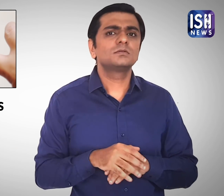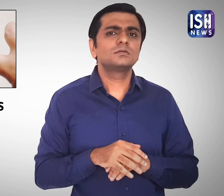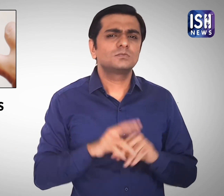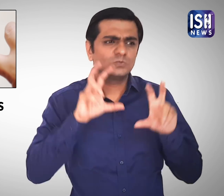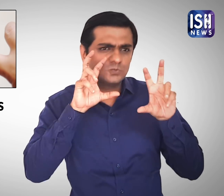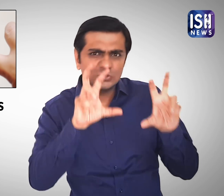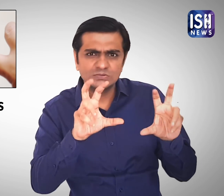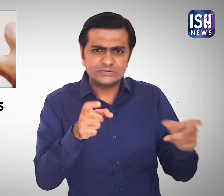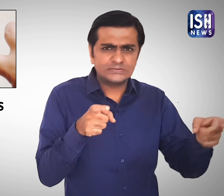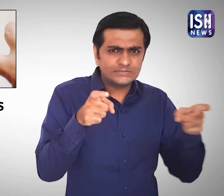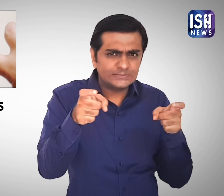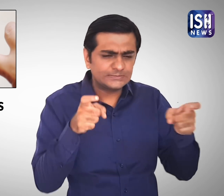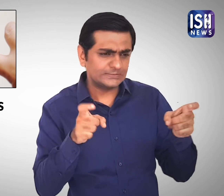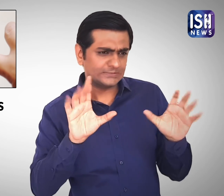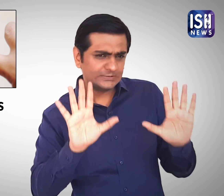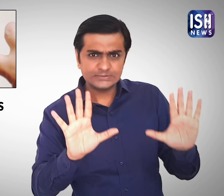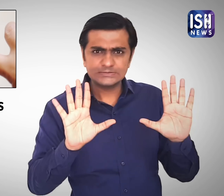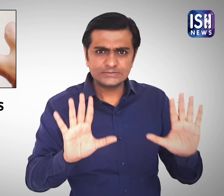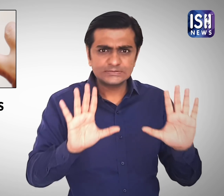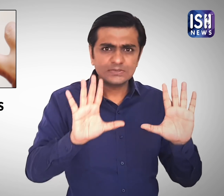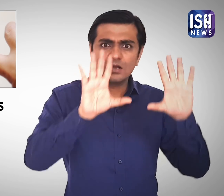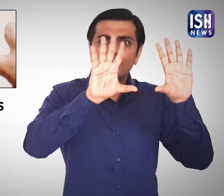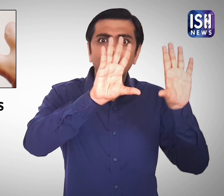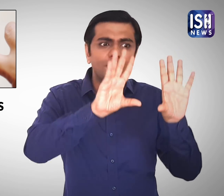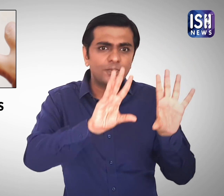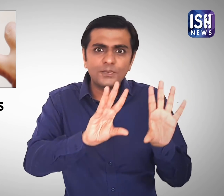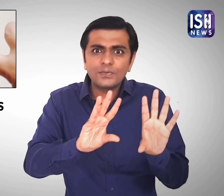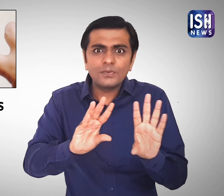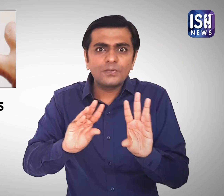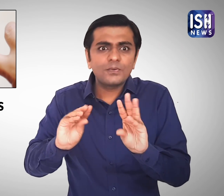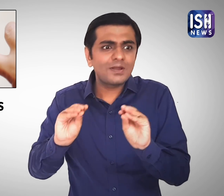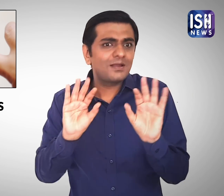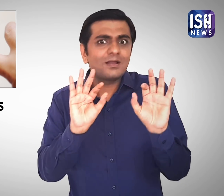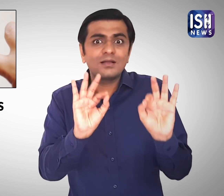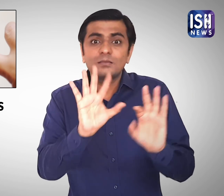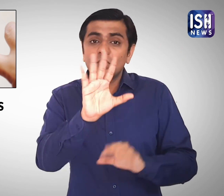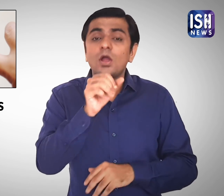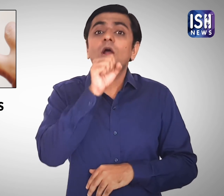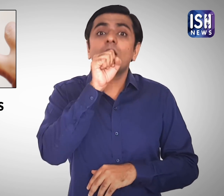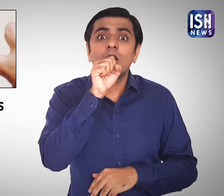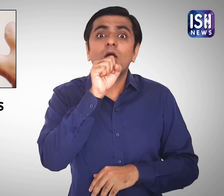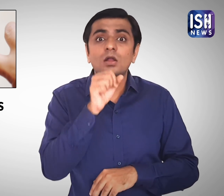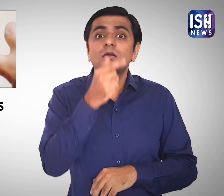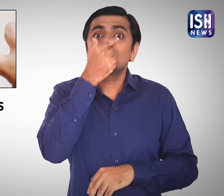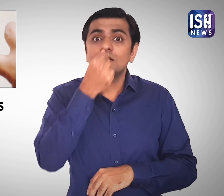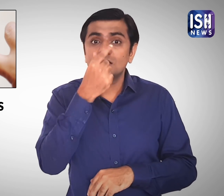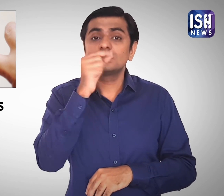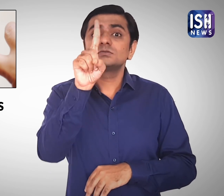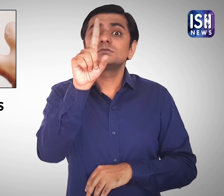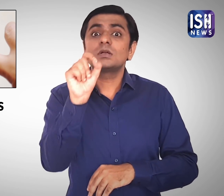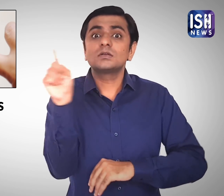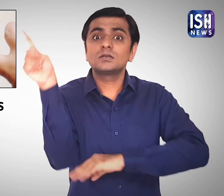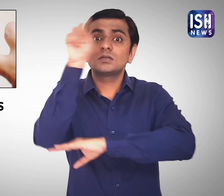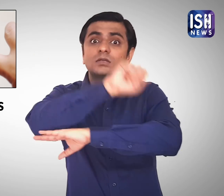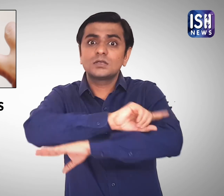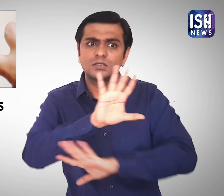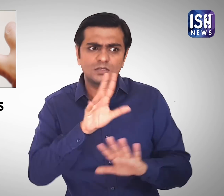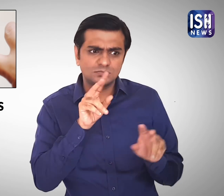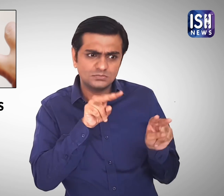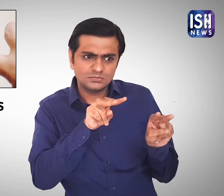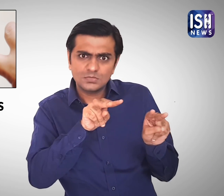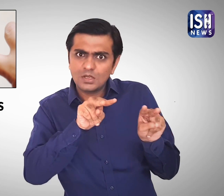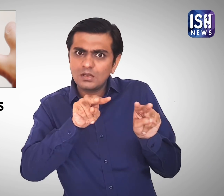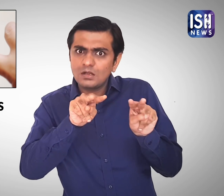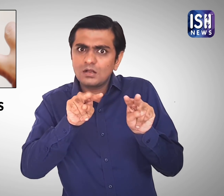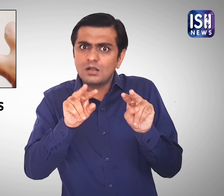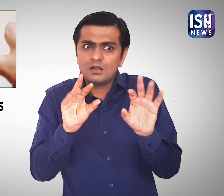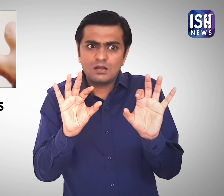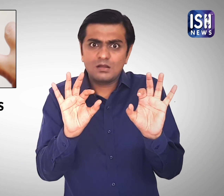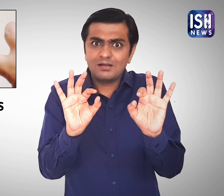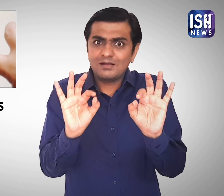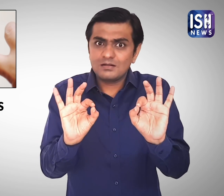If after ten days of the start of symptoms,